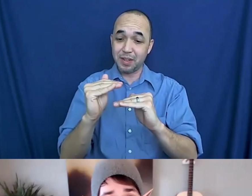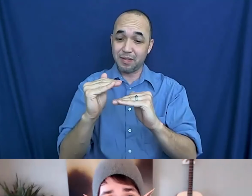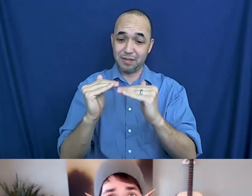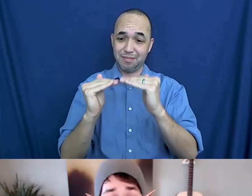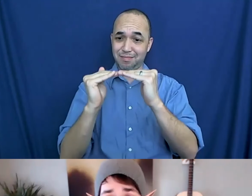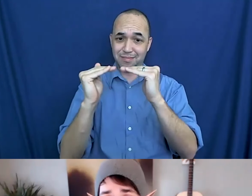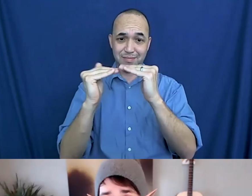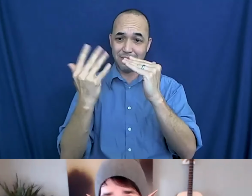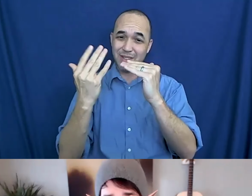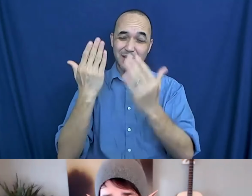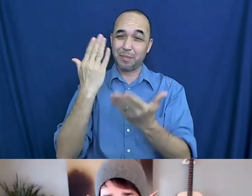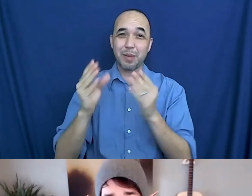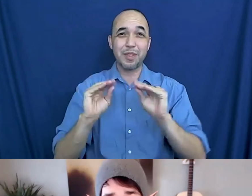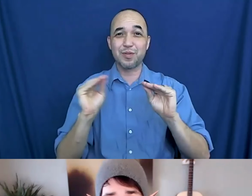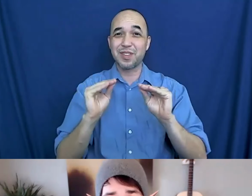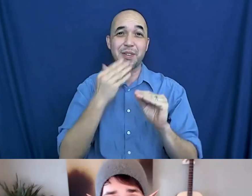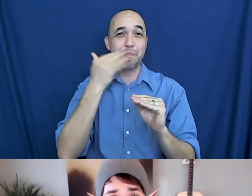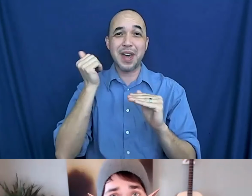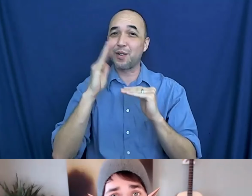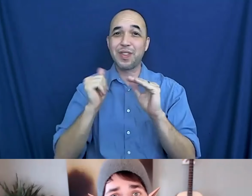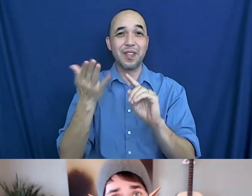BUT YOU HAVE COME THROUGH AND BEEN CREATIVE AND STEPPED UP